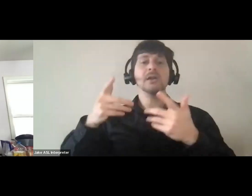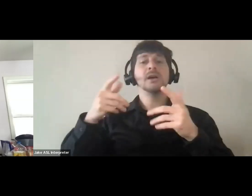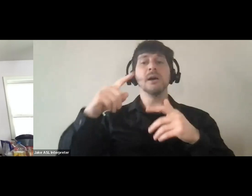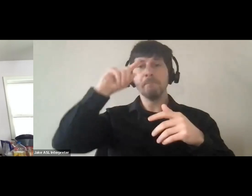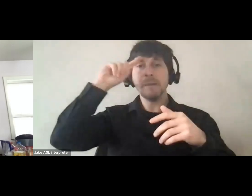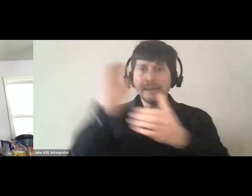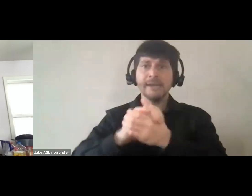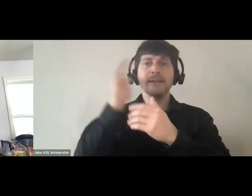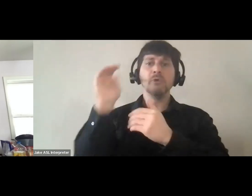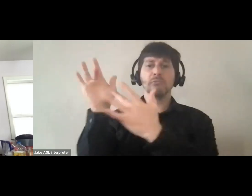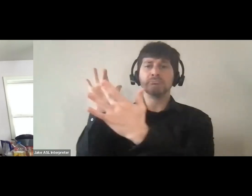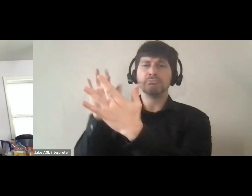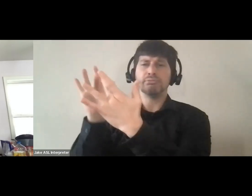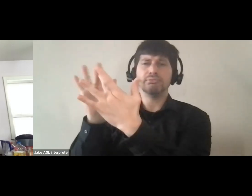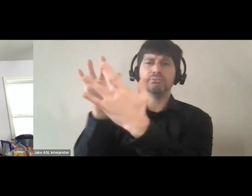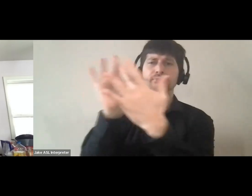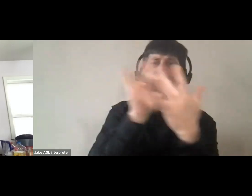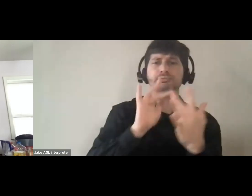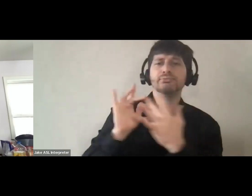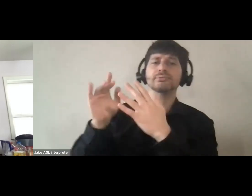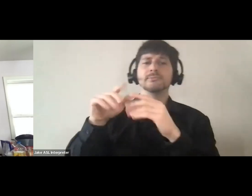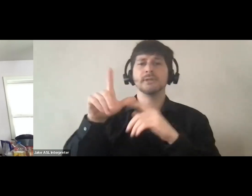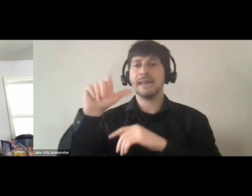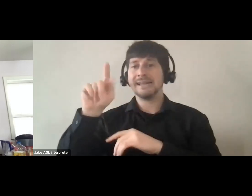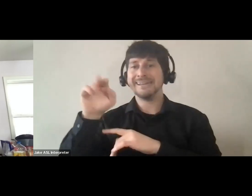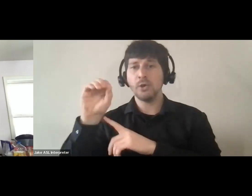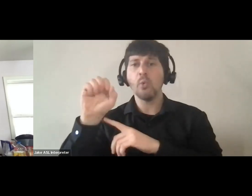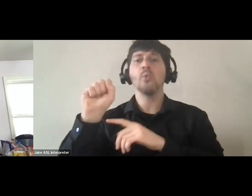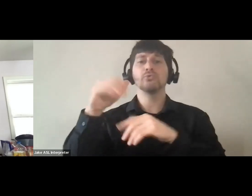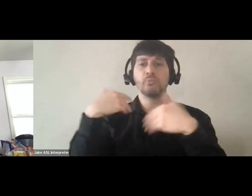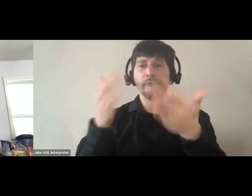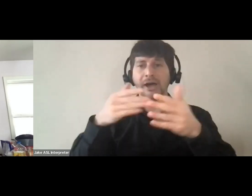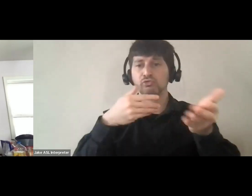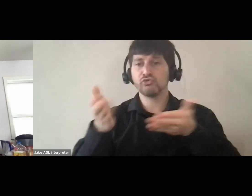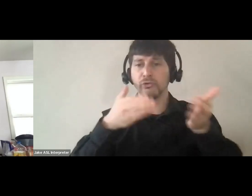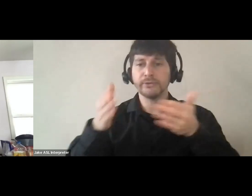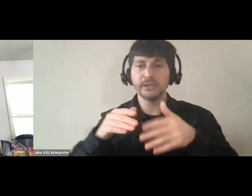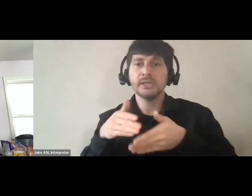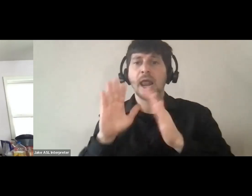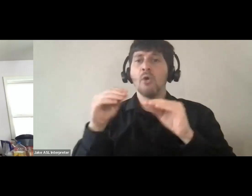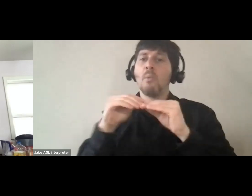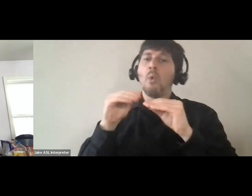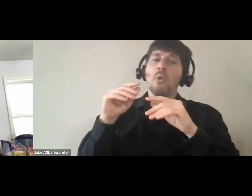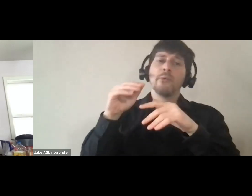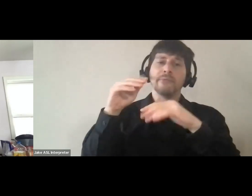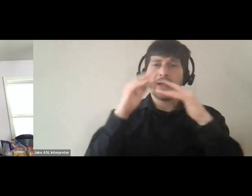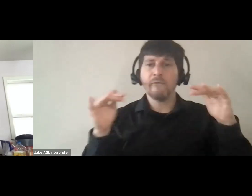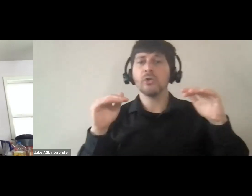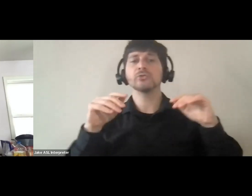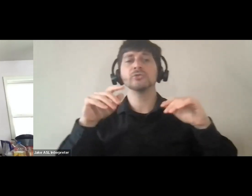Let's have, let's believe we are going to have rain.